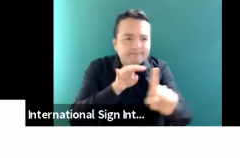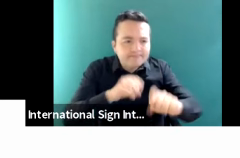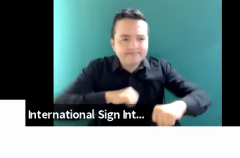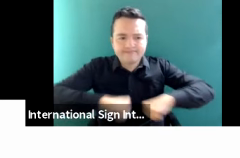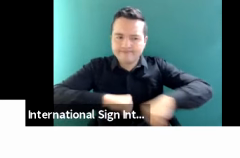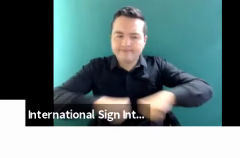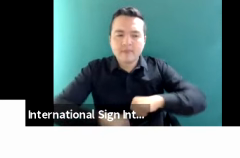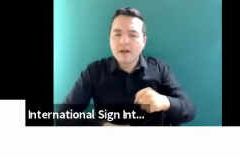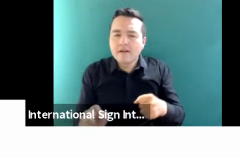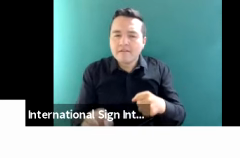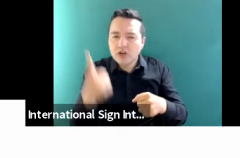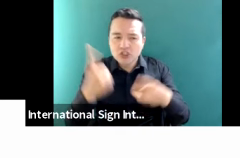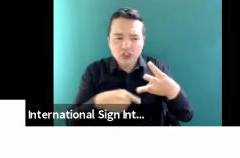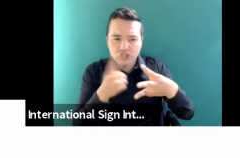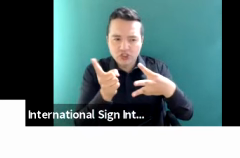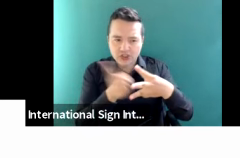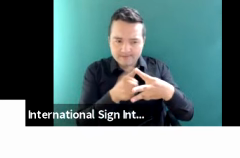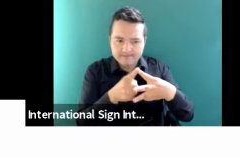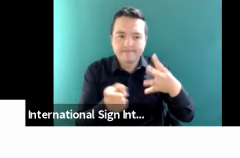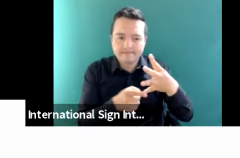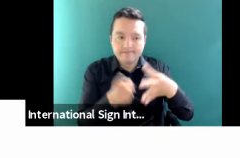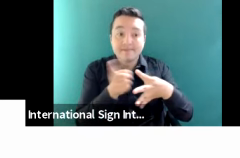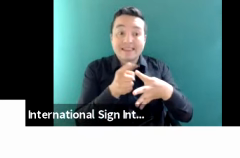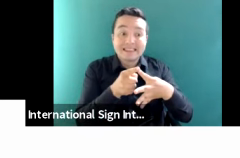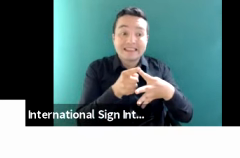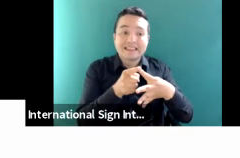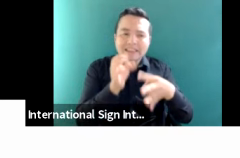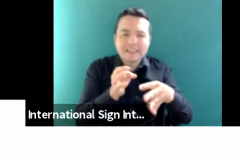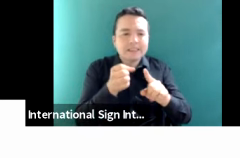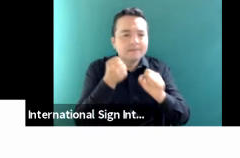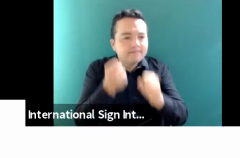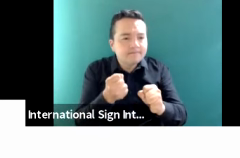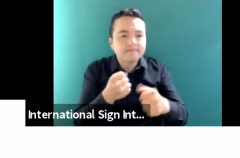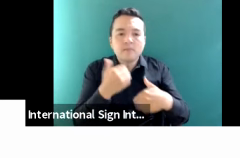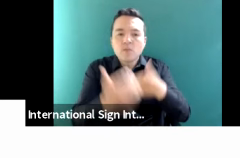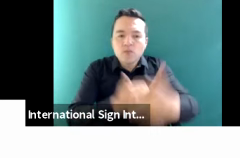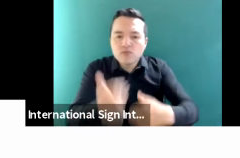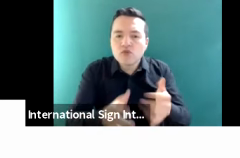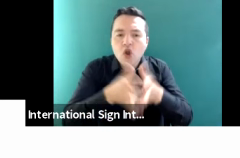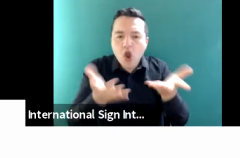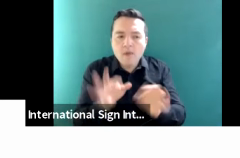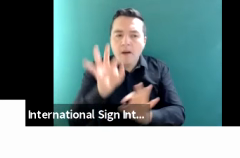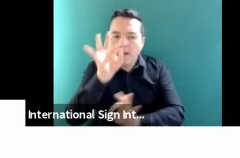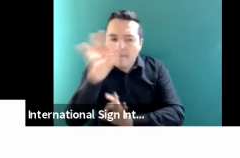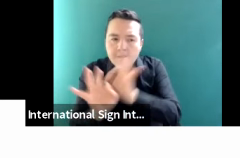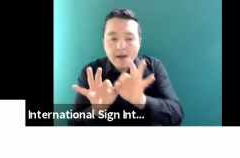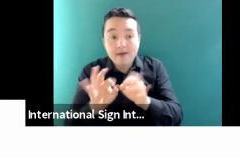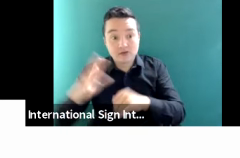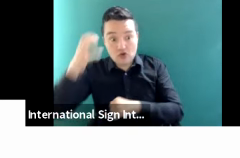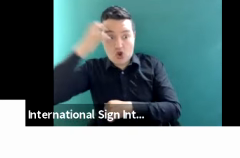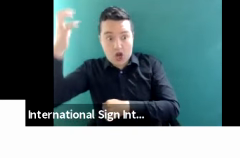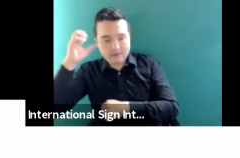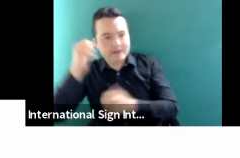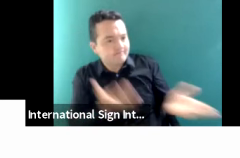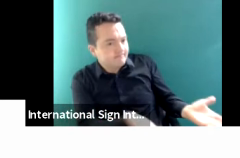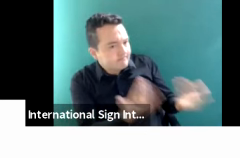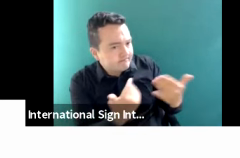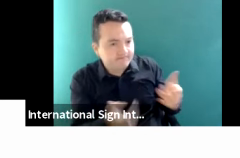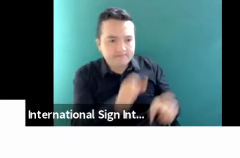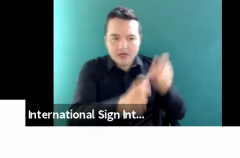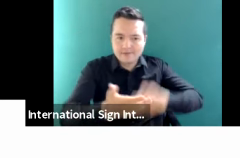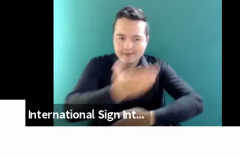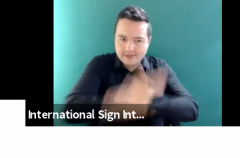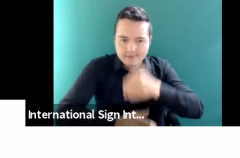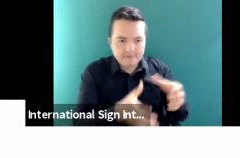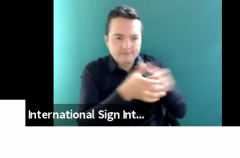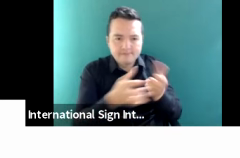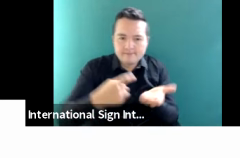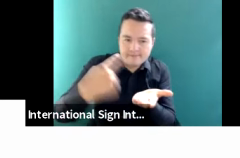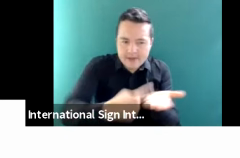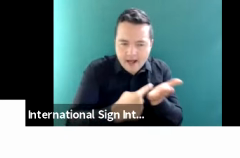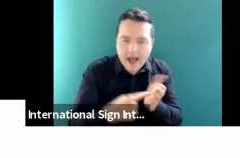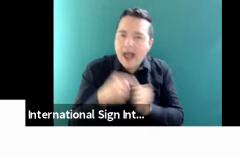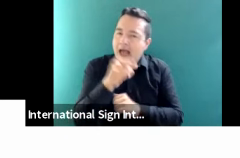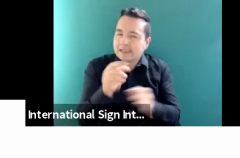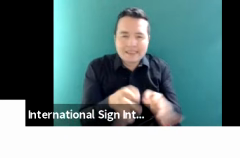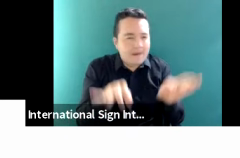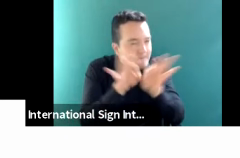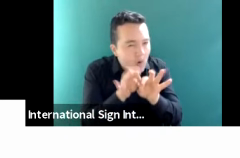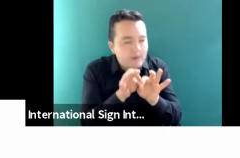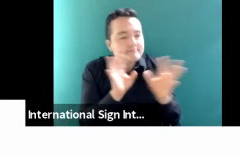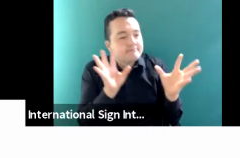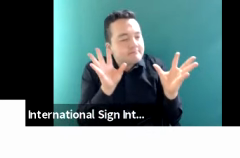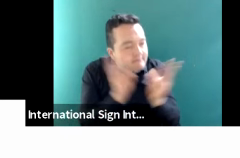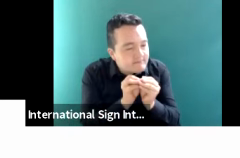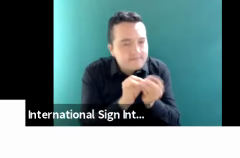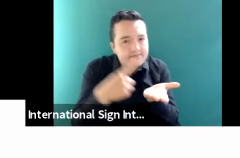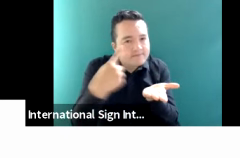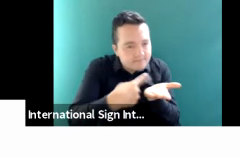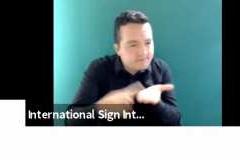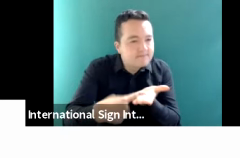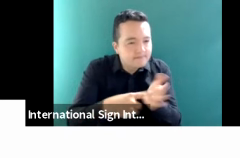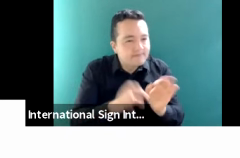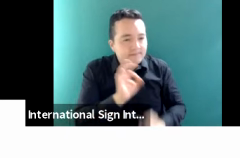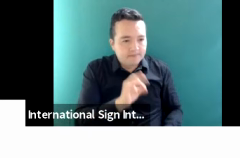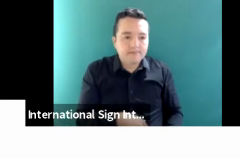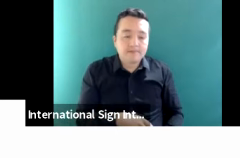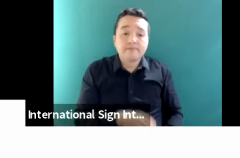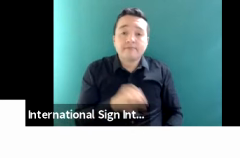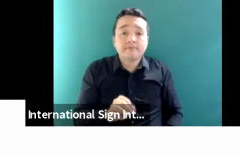If we look at where we see the greatest opportunities for advocates around the world, based on their index outcome.